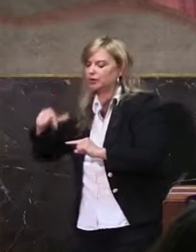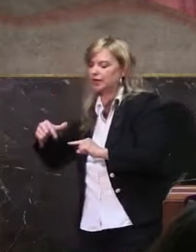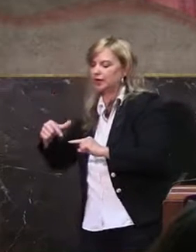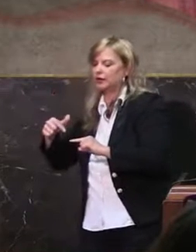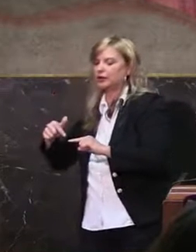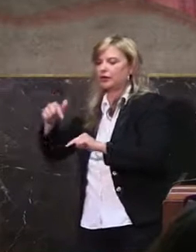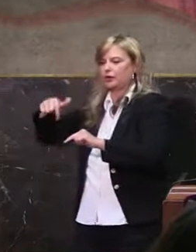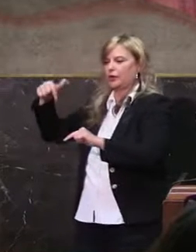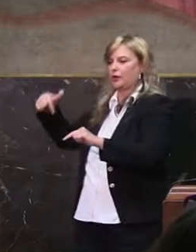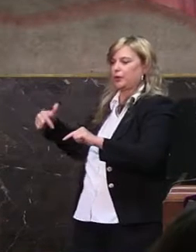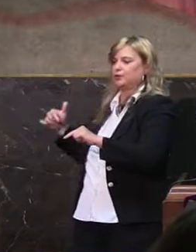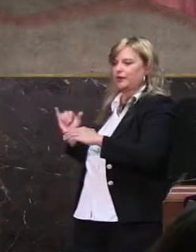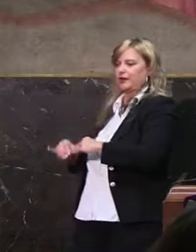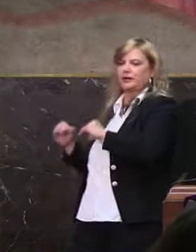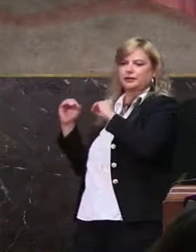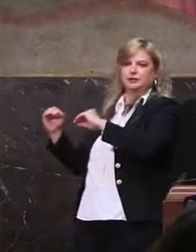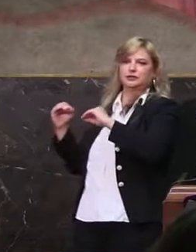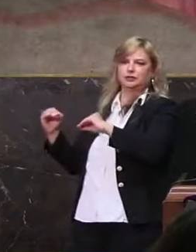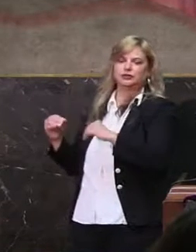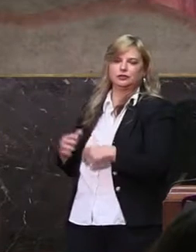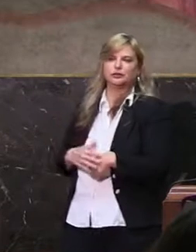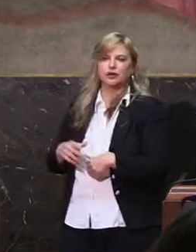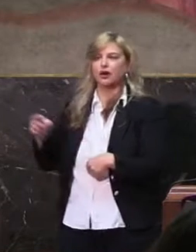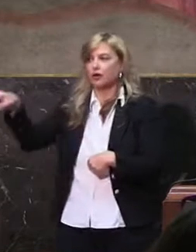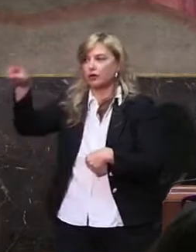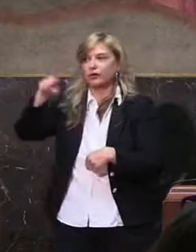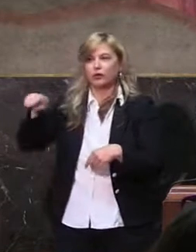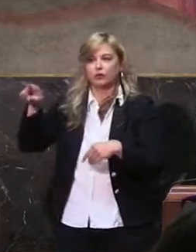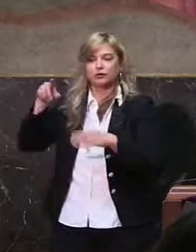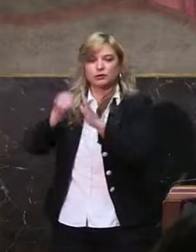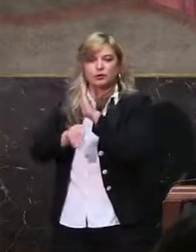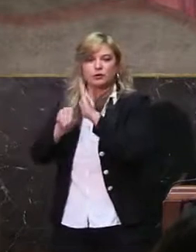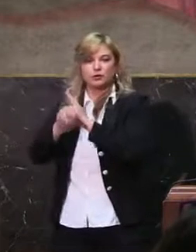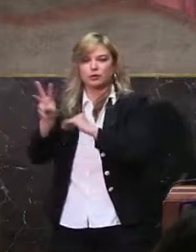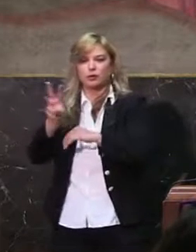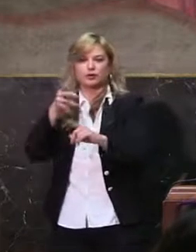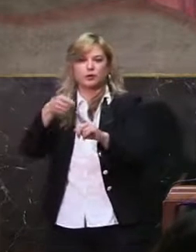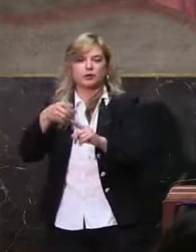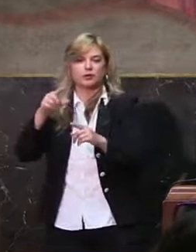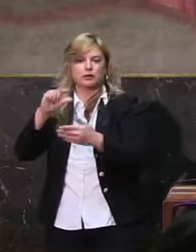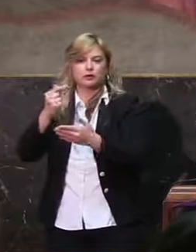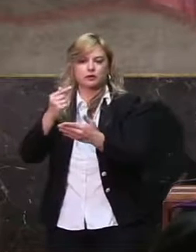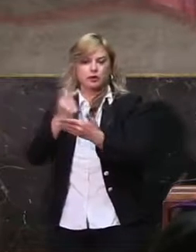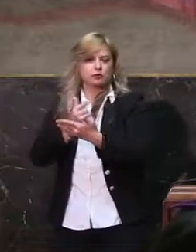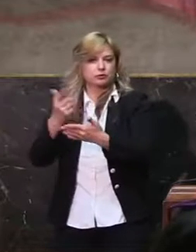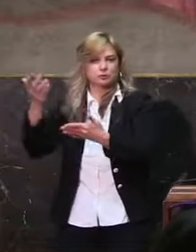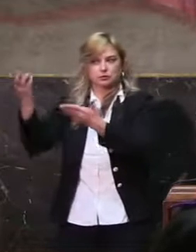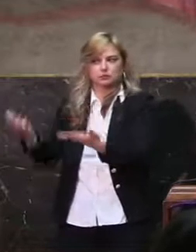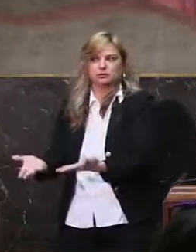issue in New Orleans are all West Point graduates but you know this is